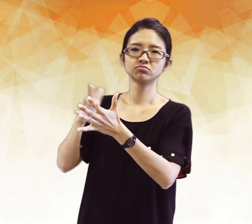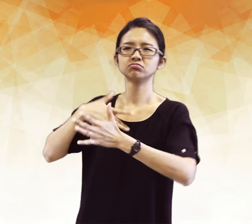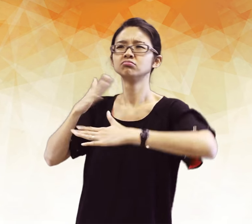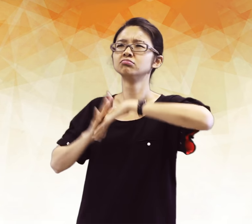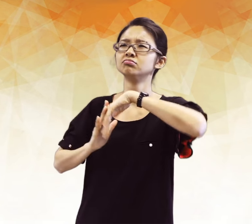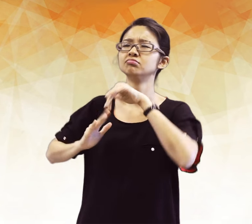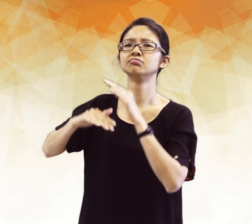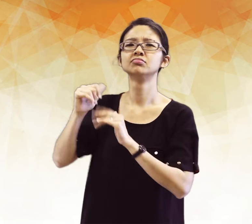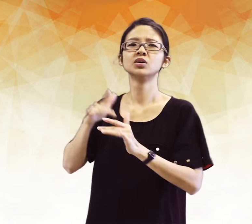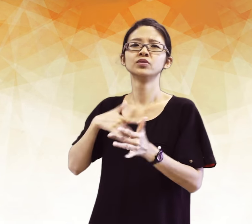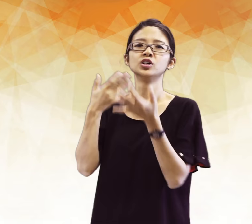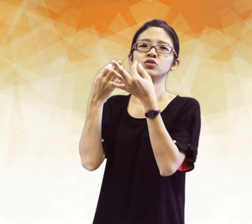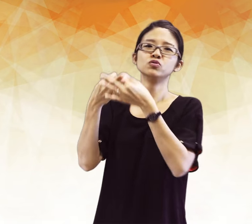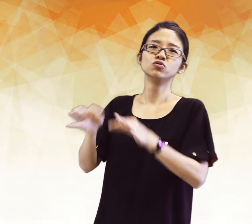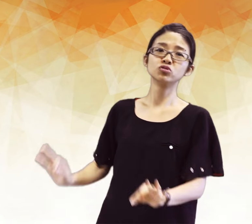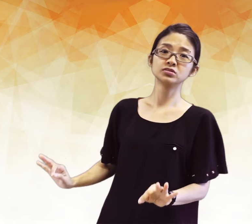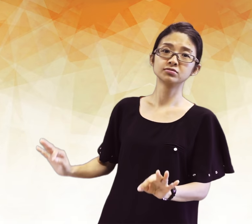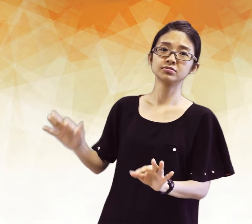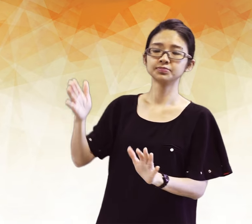I am really comfortable and free with signing.